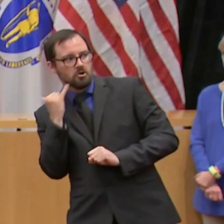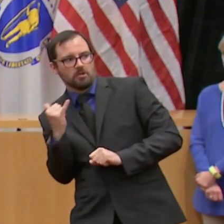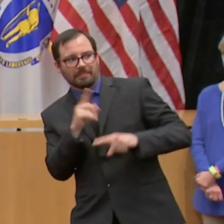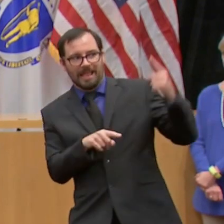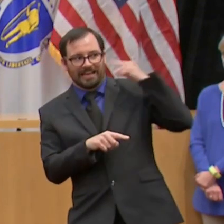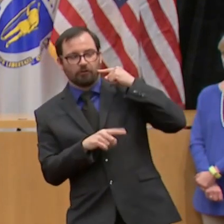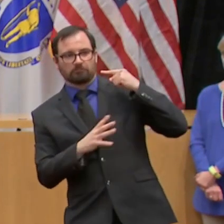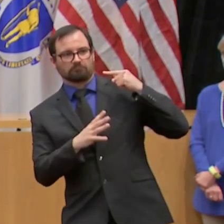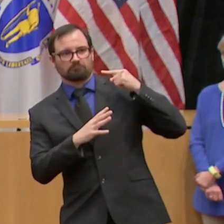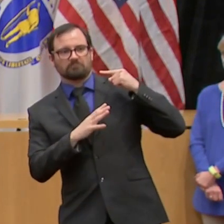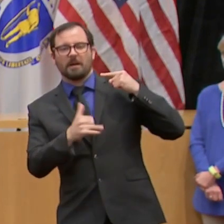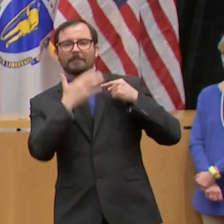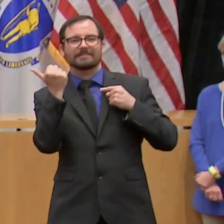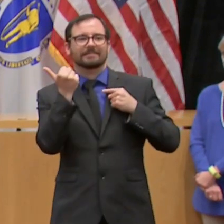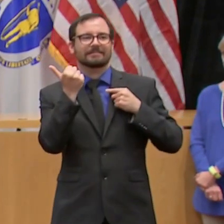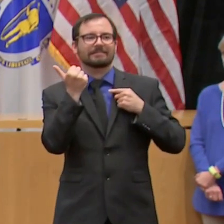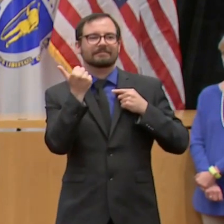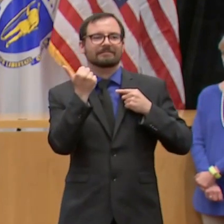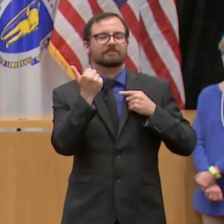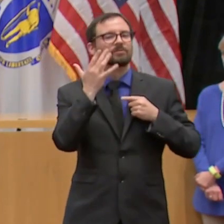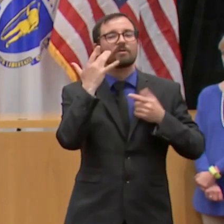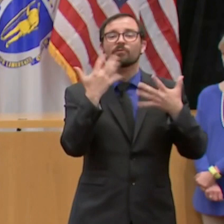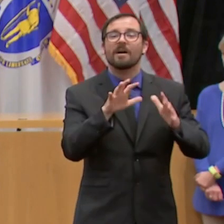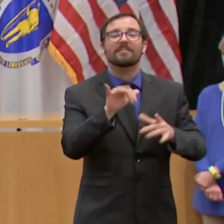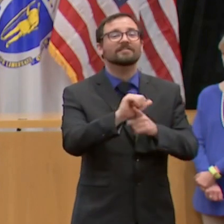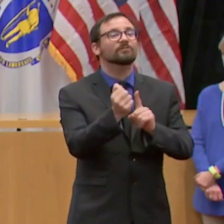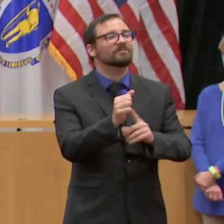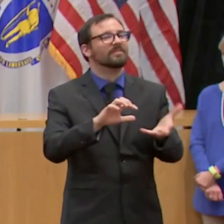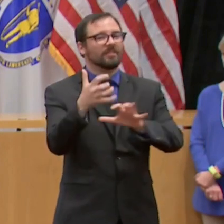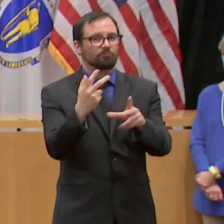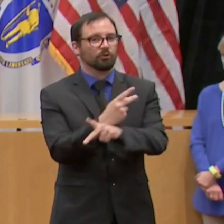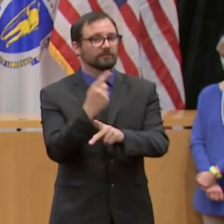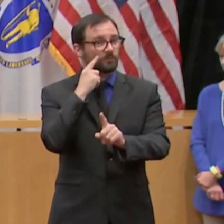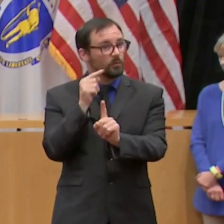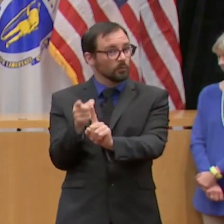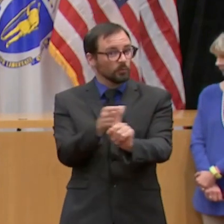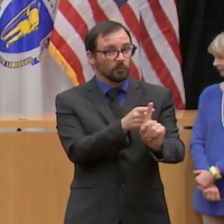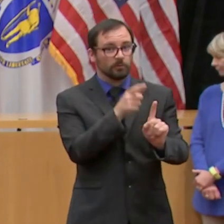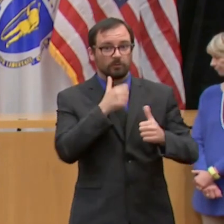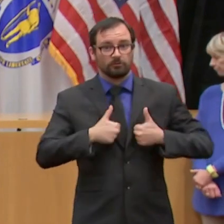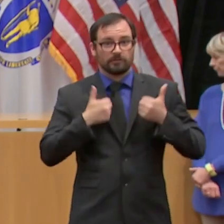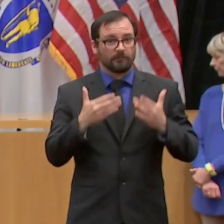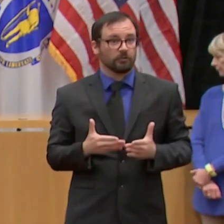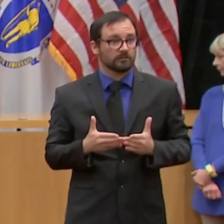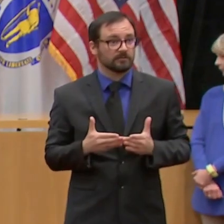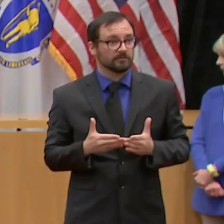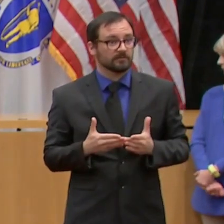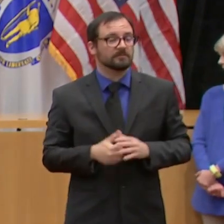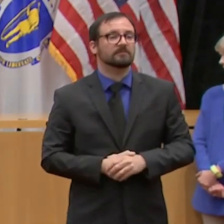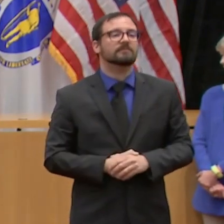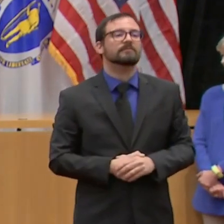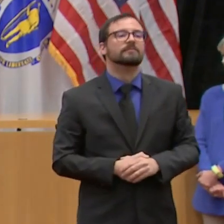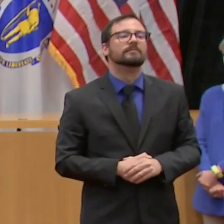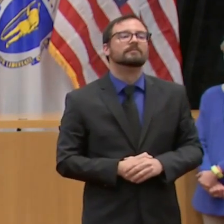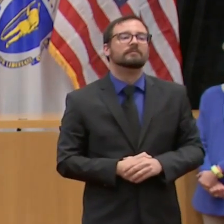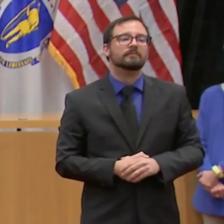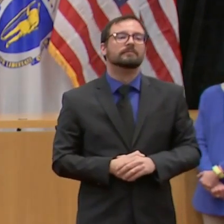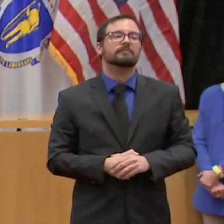THAT THEY CAN'T HEAR YOU. THIS IS THE BEST WAY TO ENSURE THAT REACHING OUT FOR HELP DOES